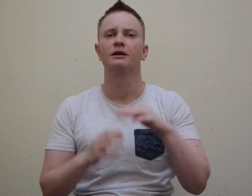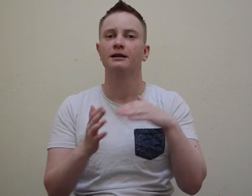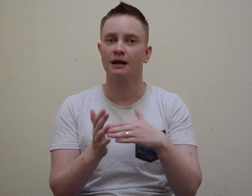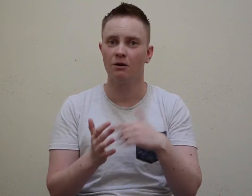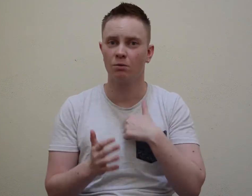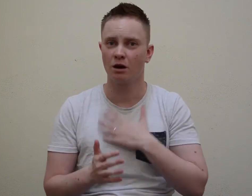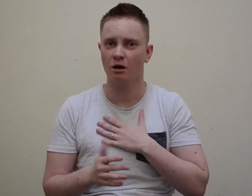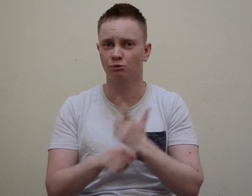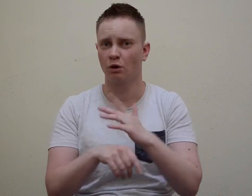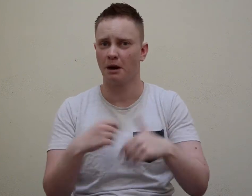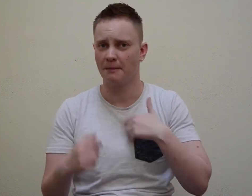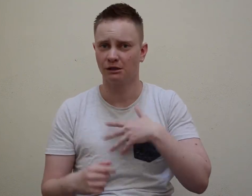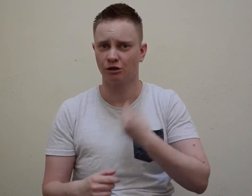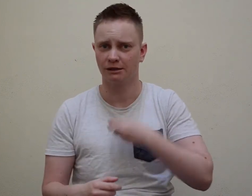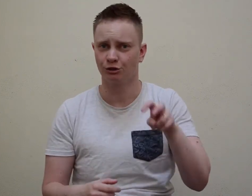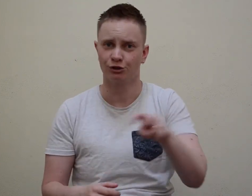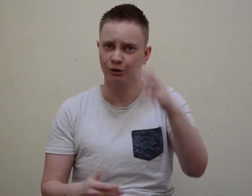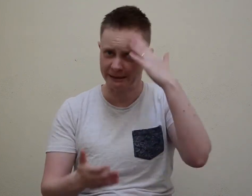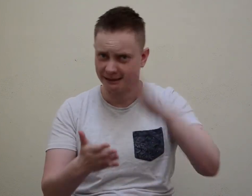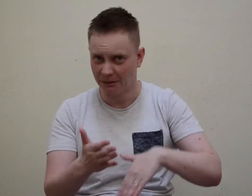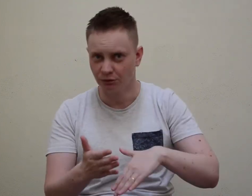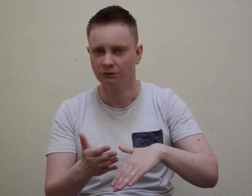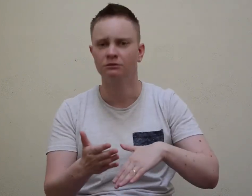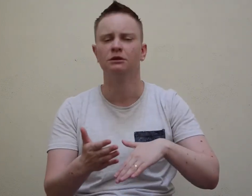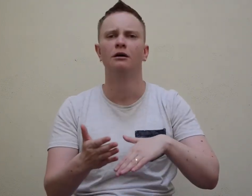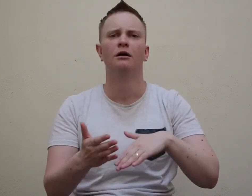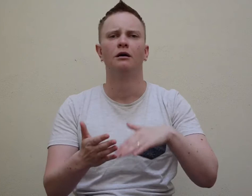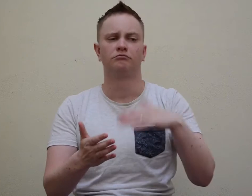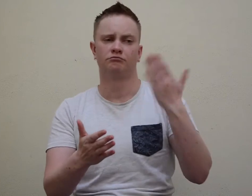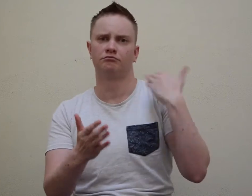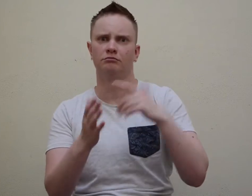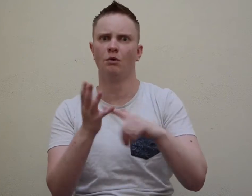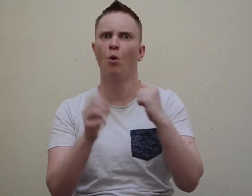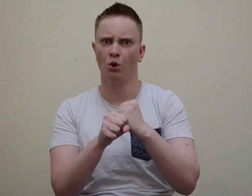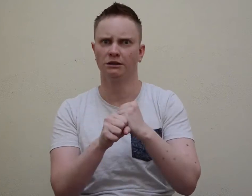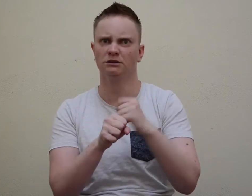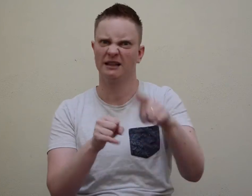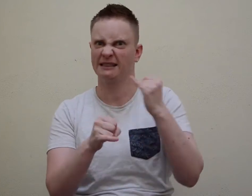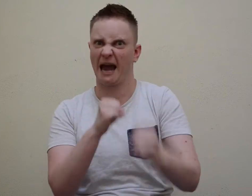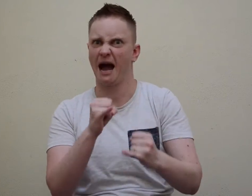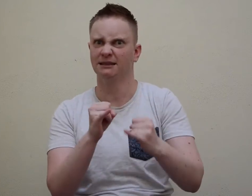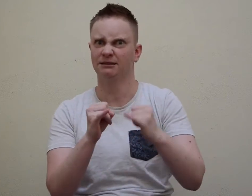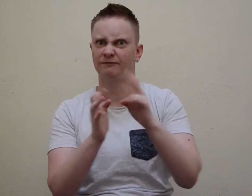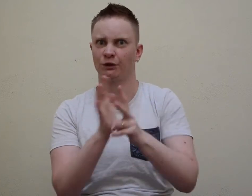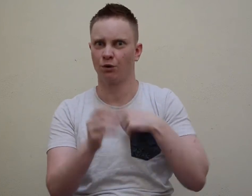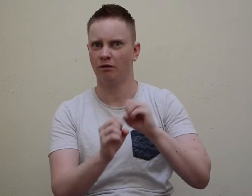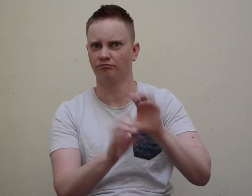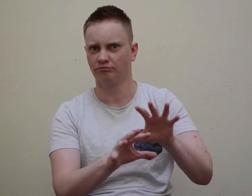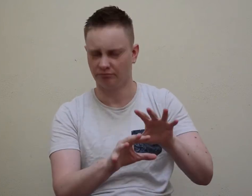So, now I'd like to talk about my transgender journey, my experience. So in August,